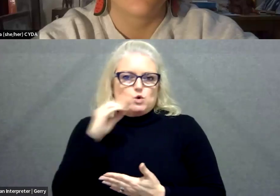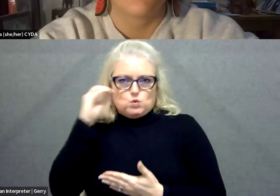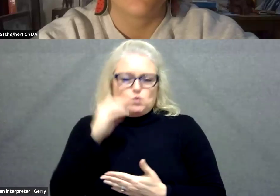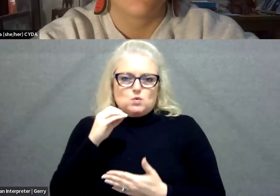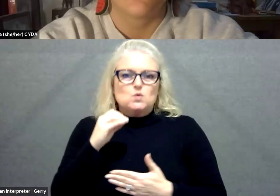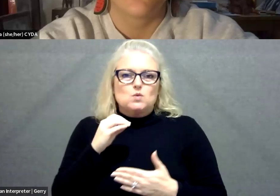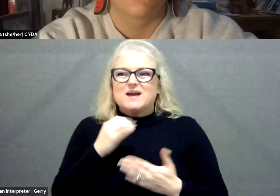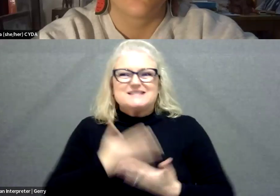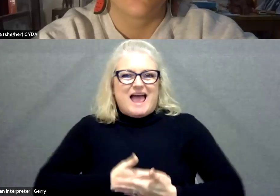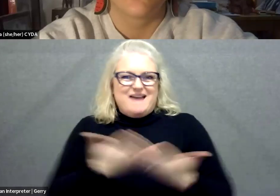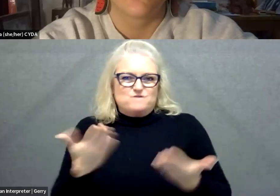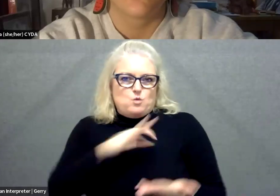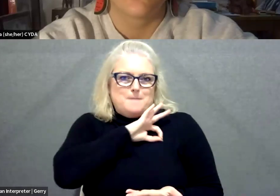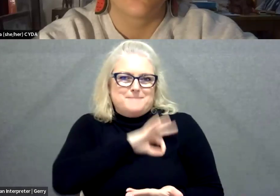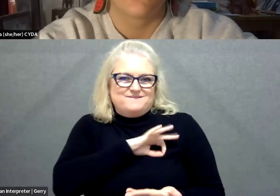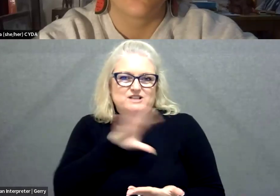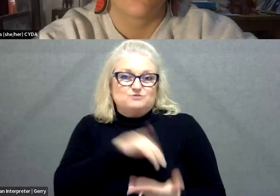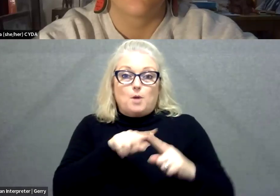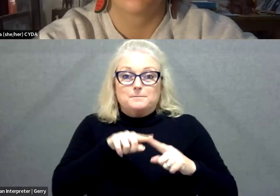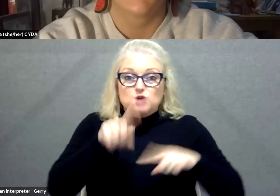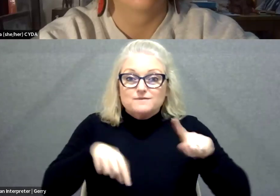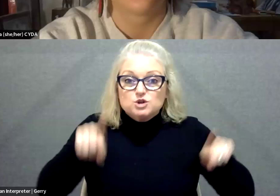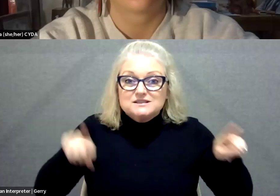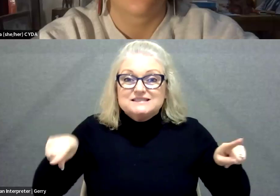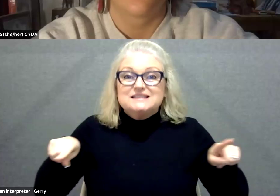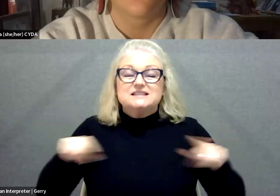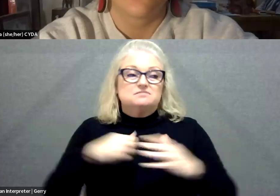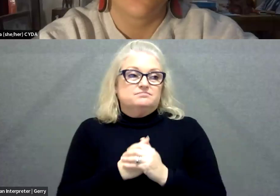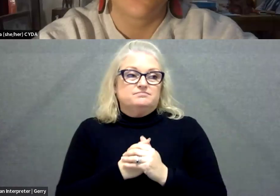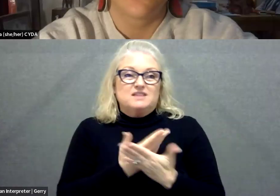diversity in stories, I think it creates better stories, I think it is more interesting to engage